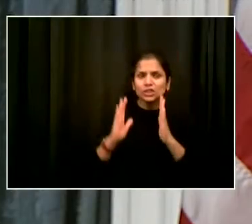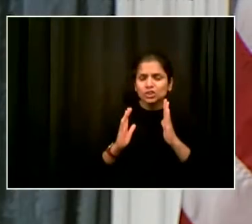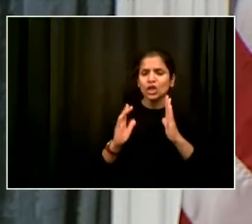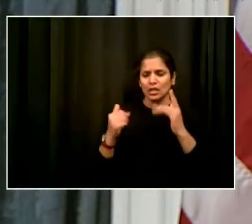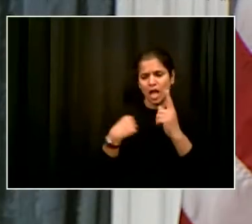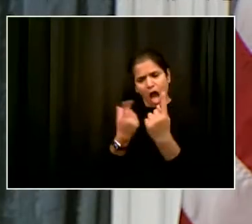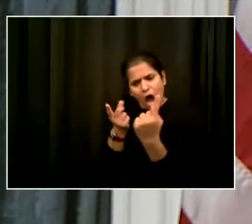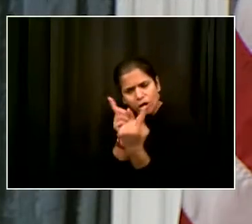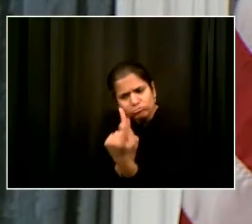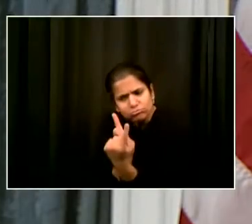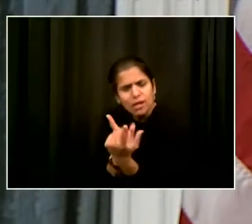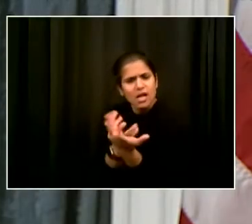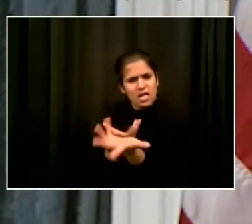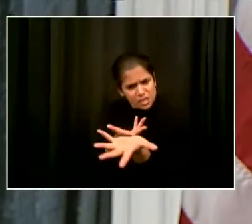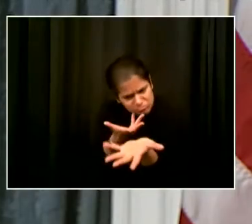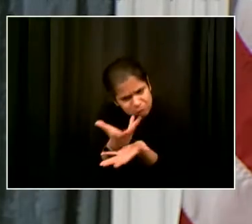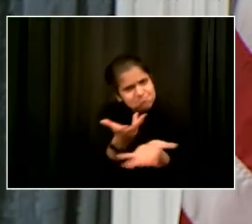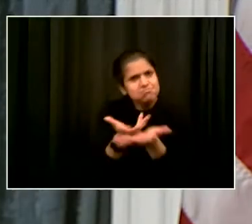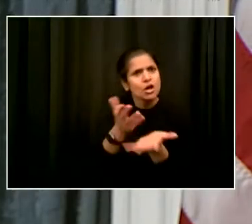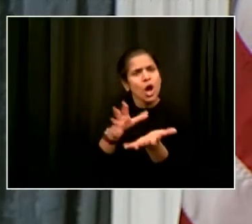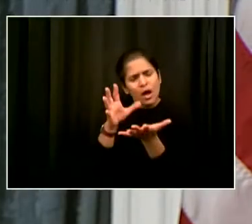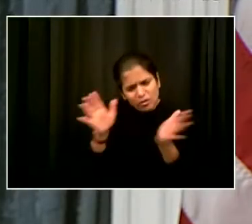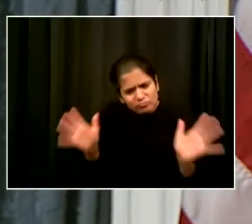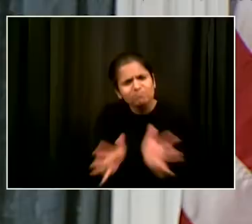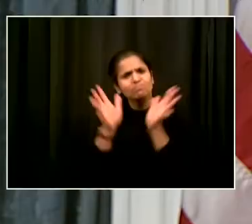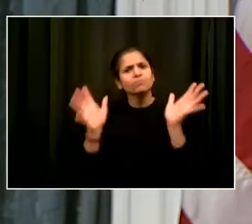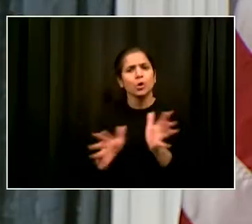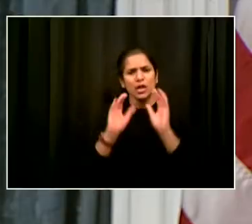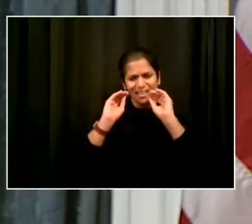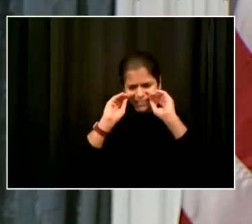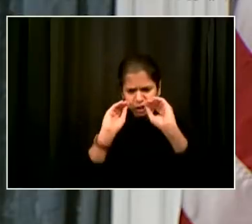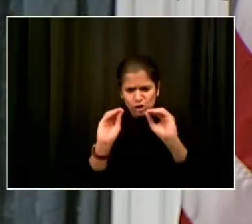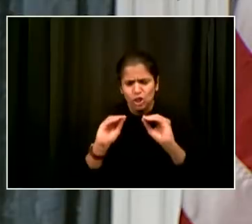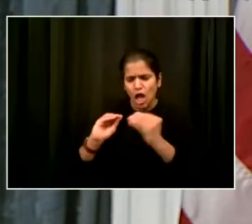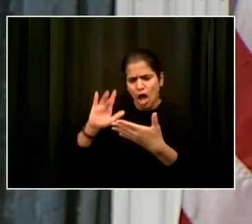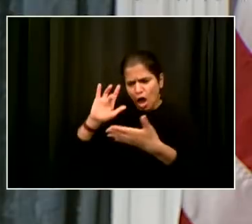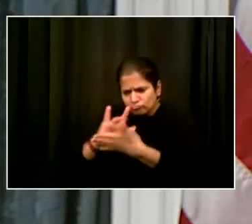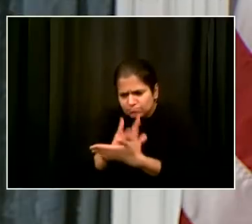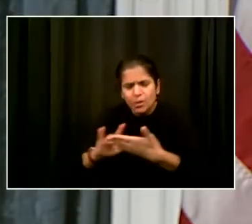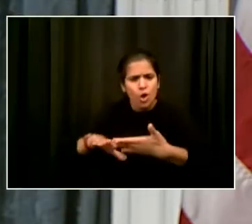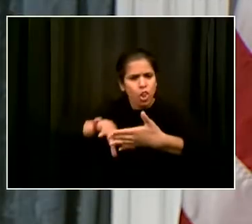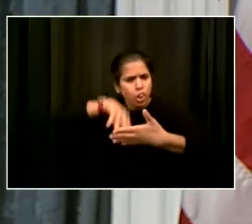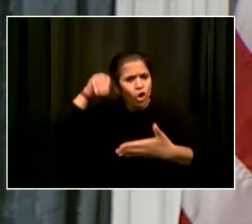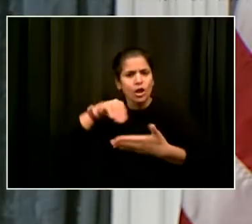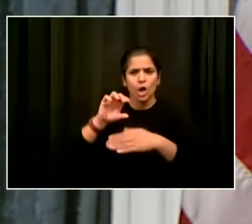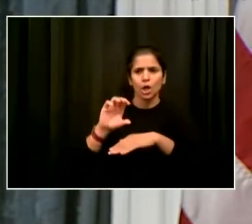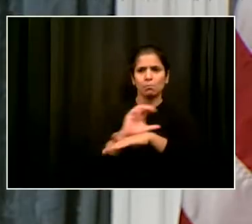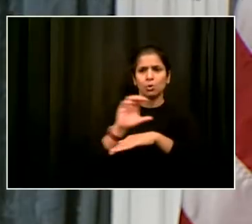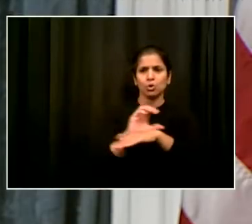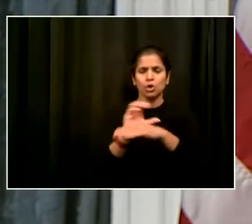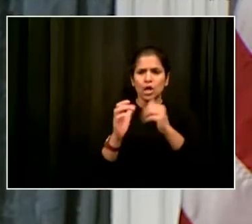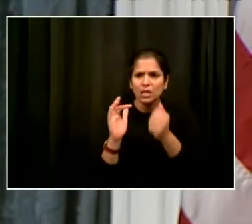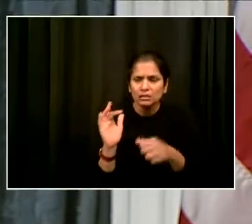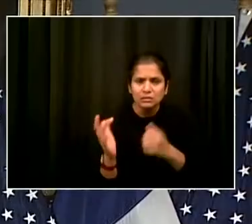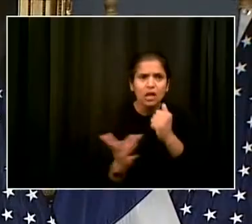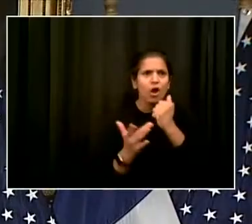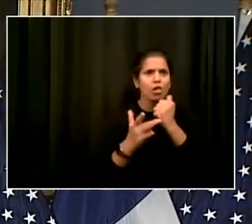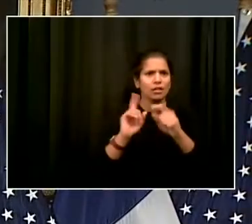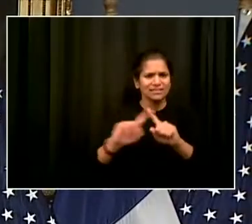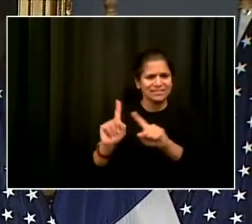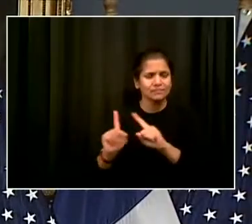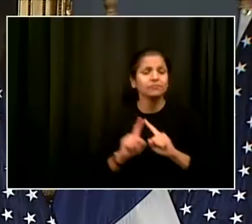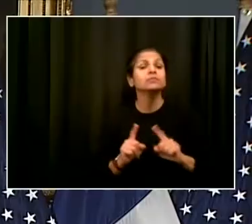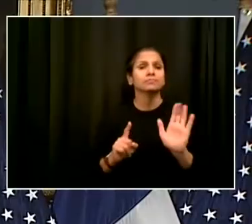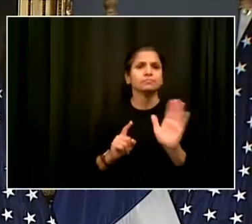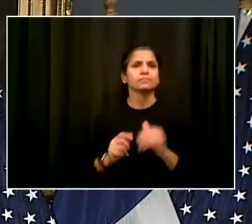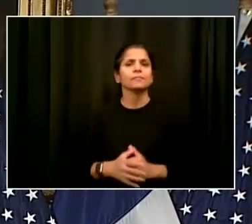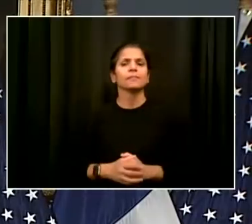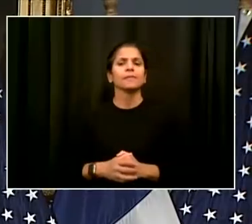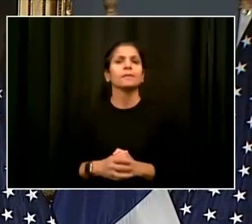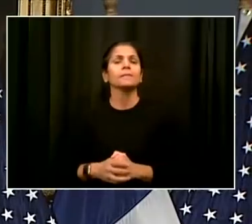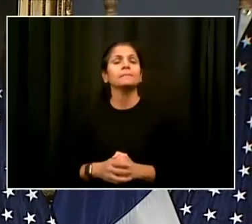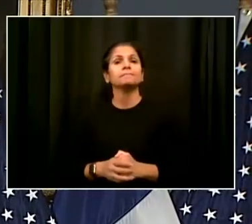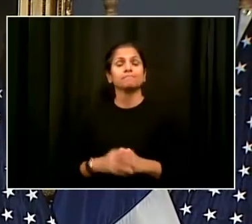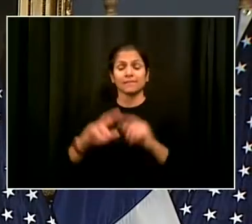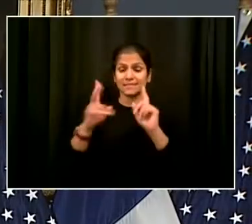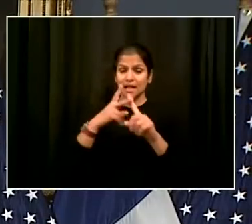SET OF TOOLS TO